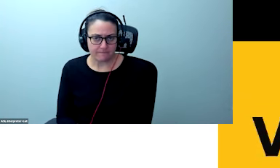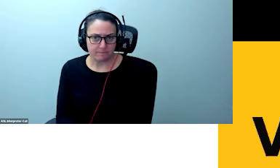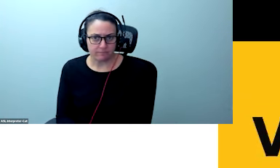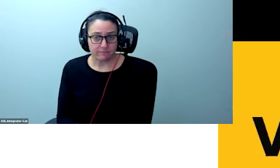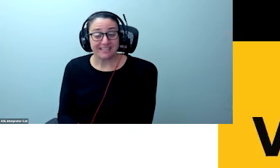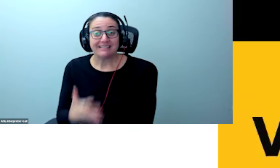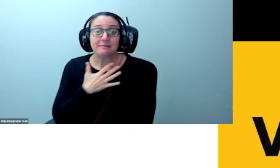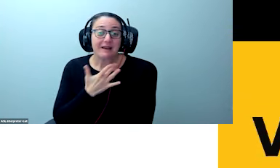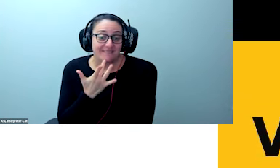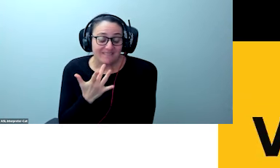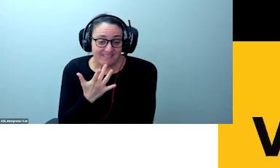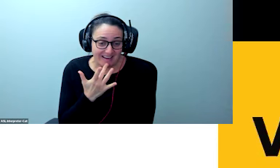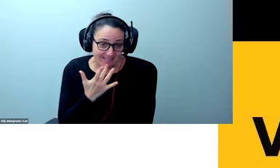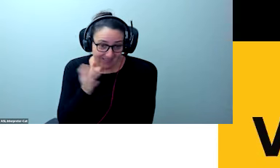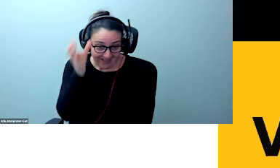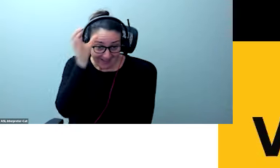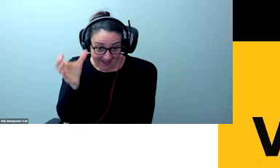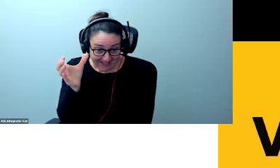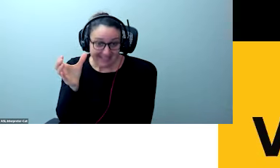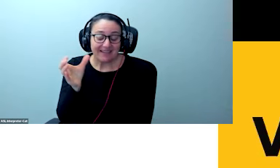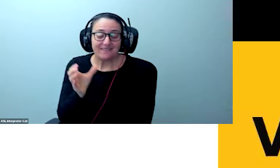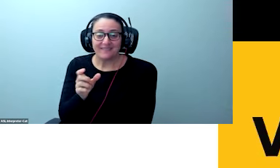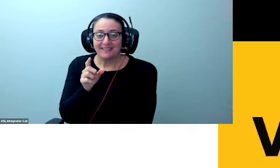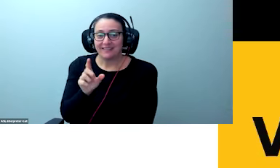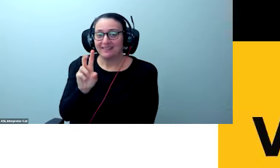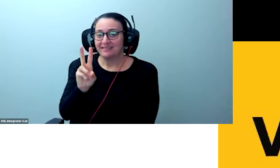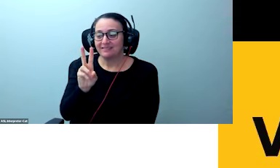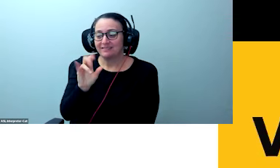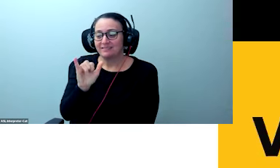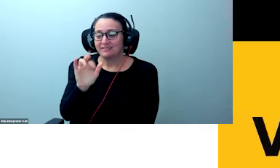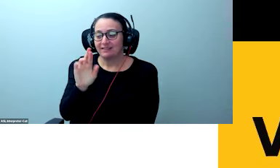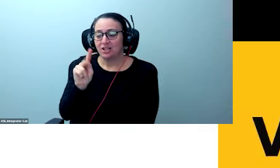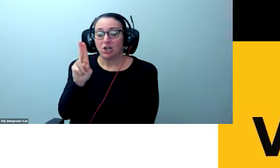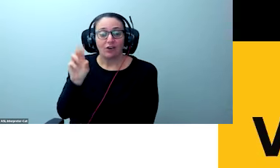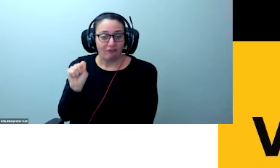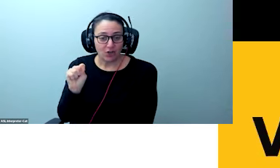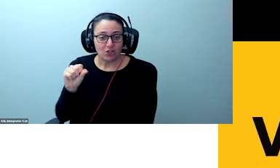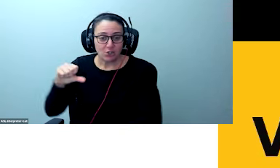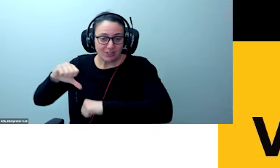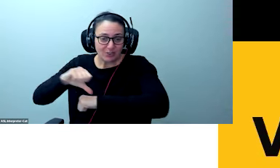My favorite concept in inclusive design is the virtuous tornado. And this is again from OCAD,